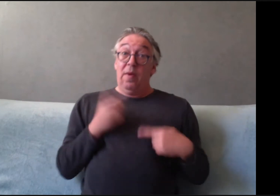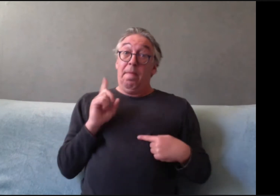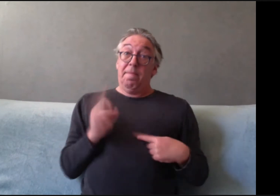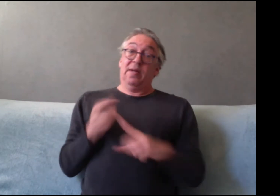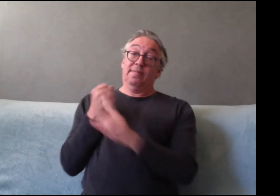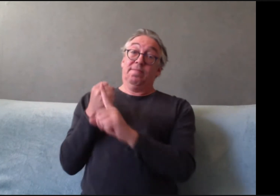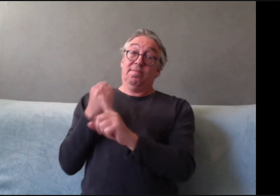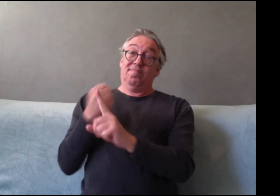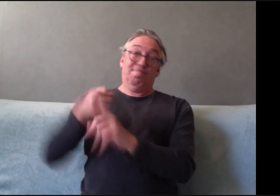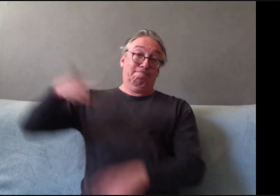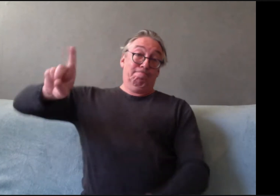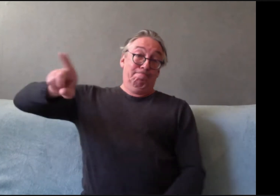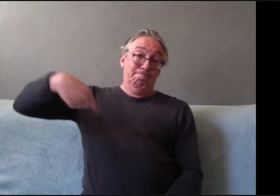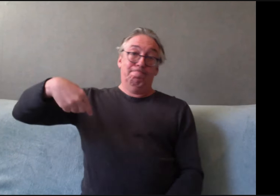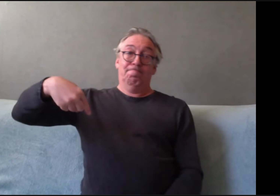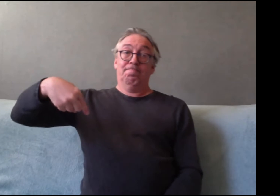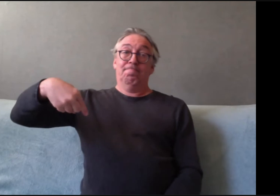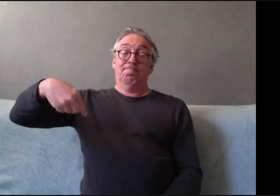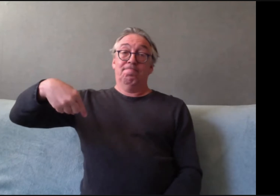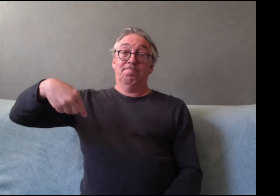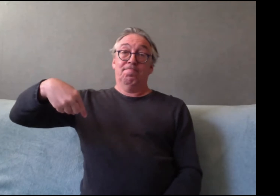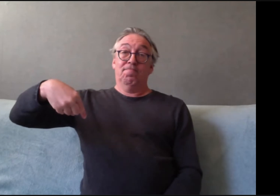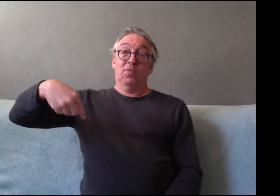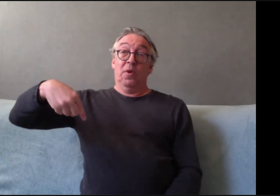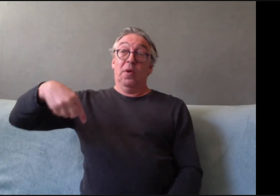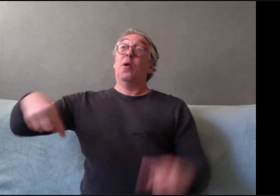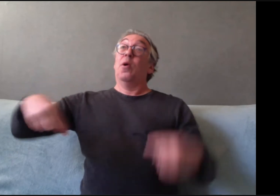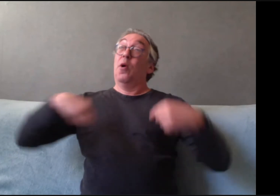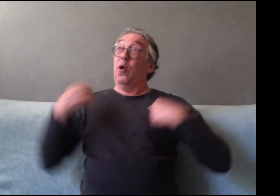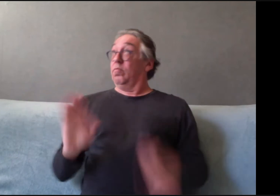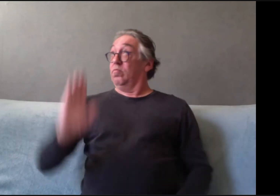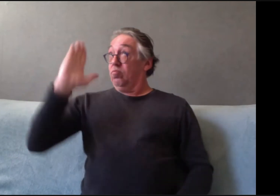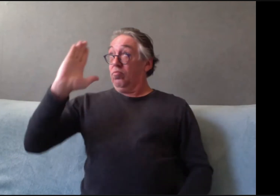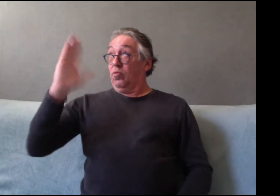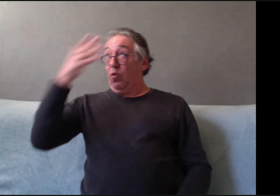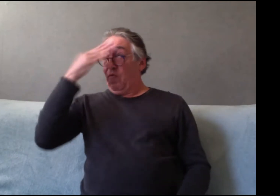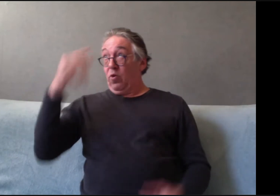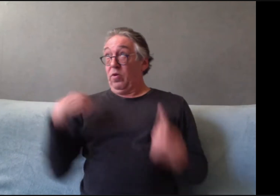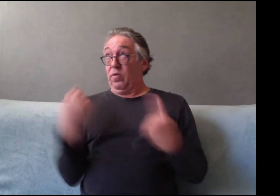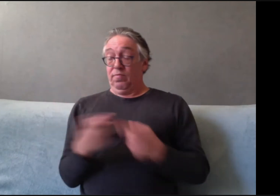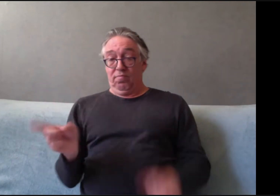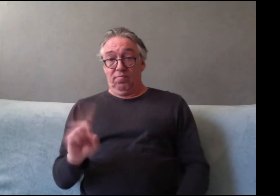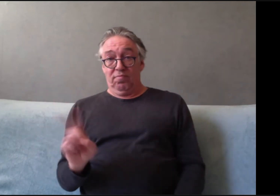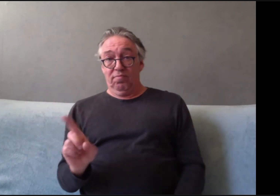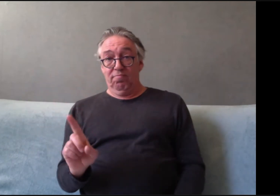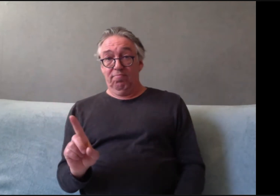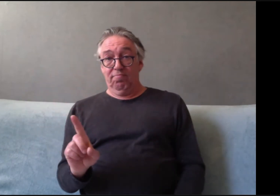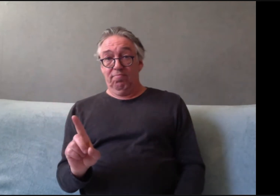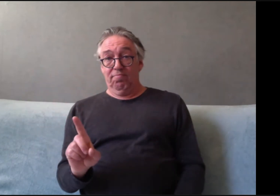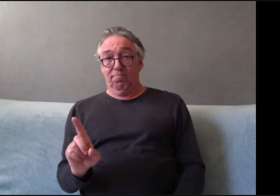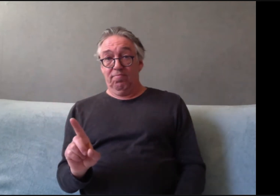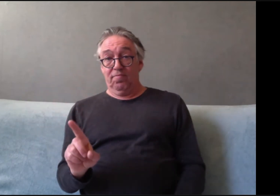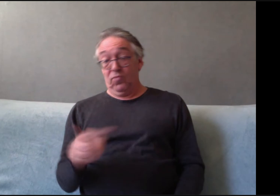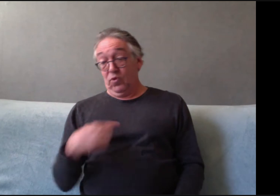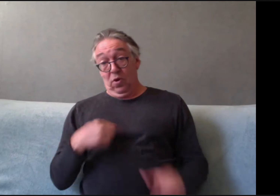that we are there, that persons with disabilities are there,